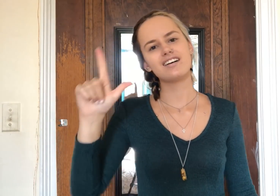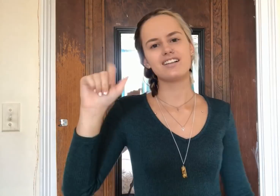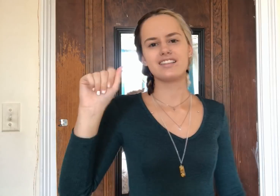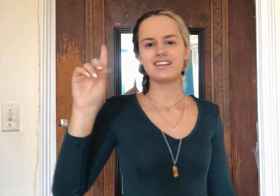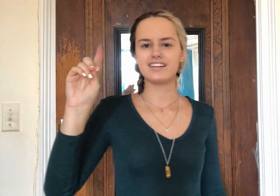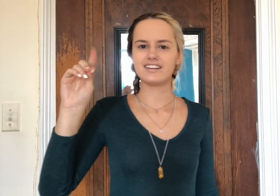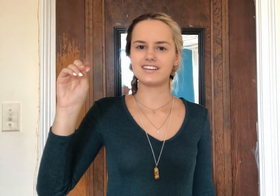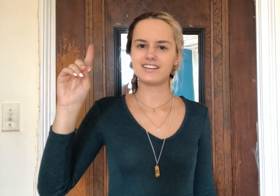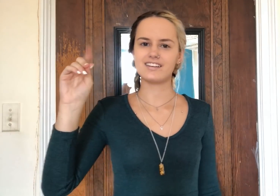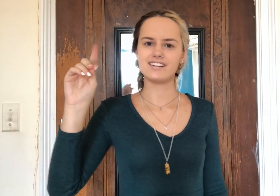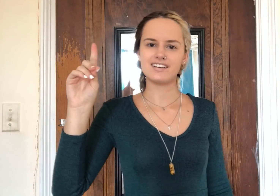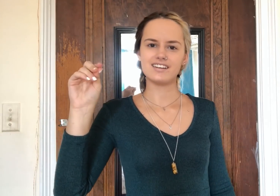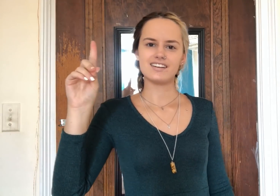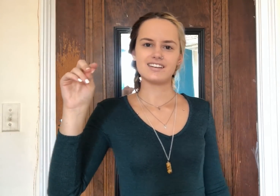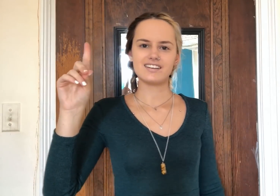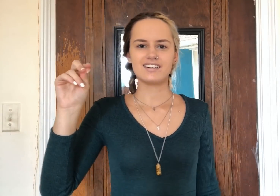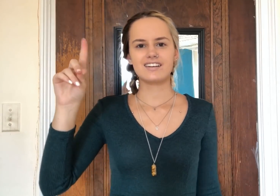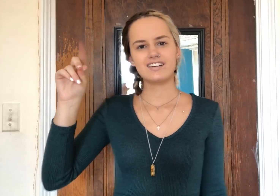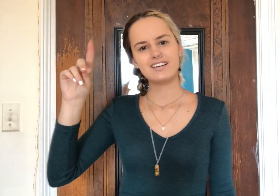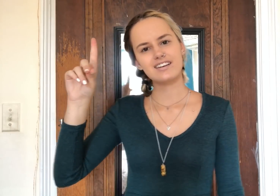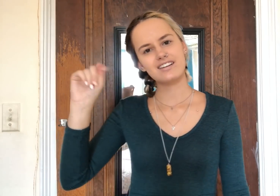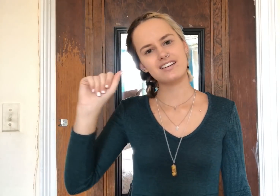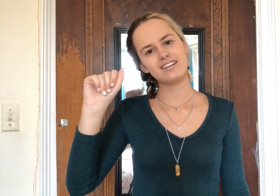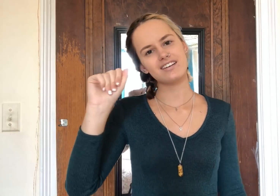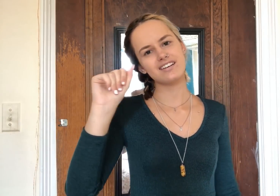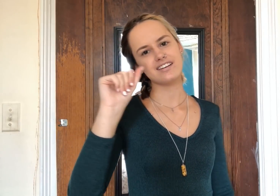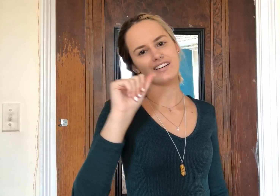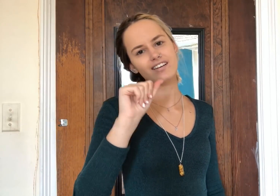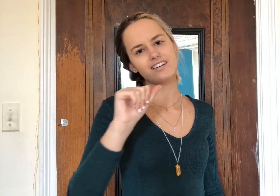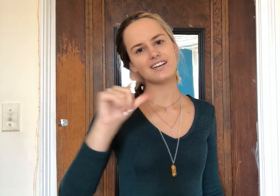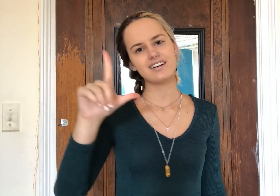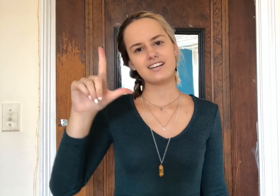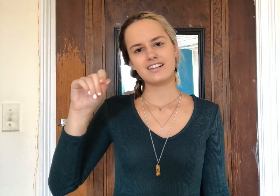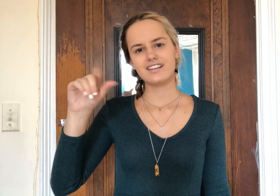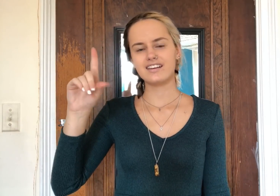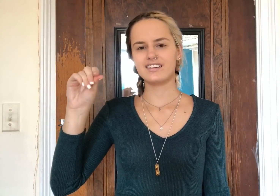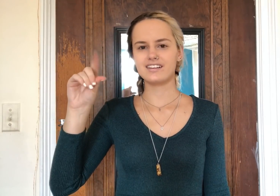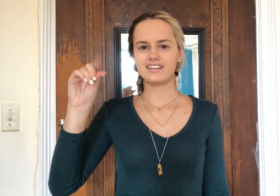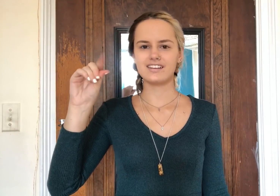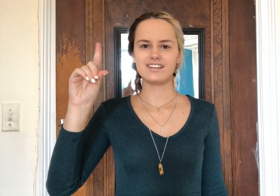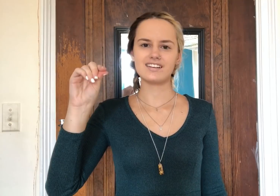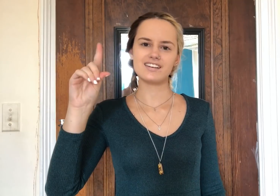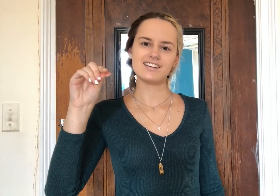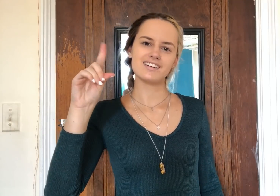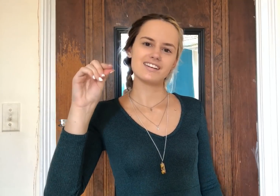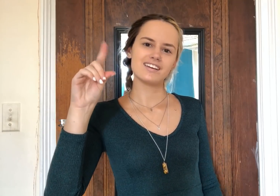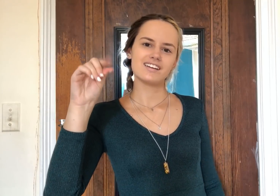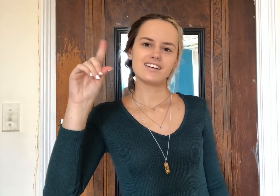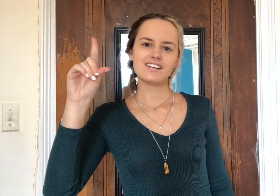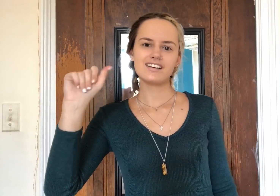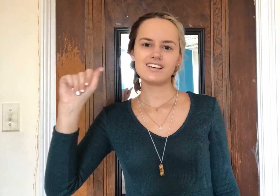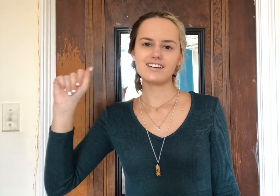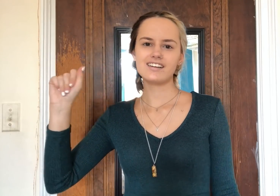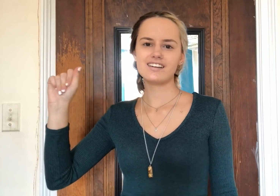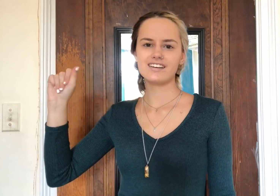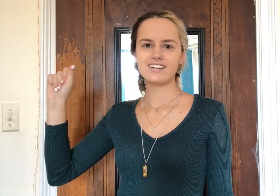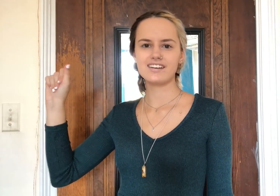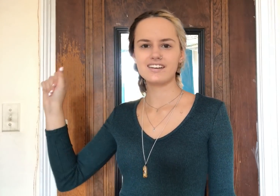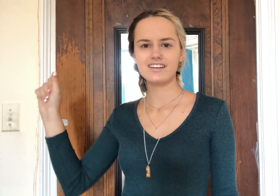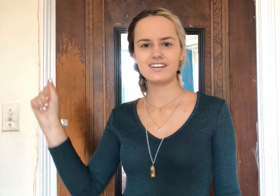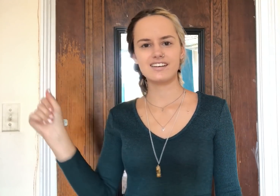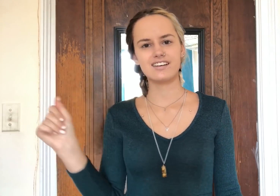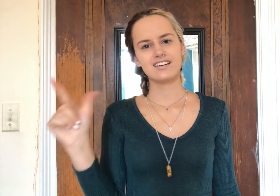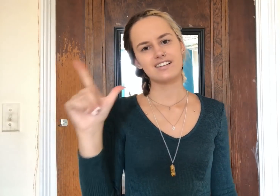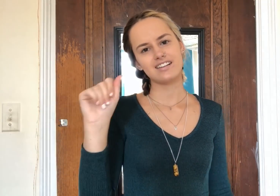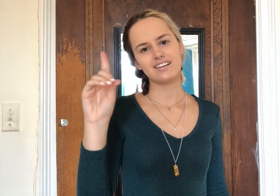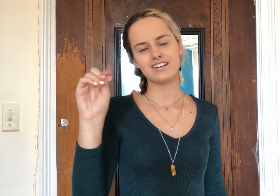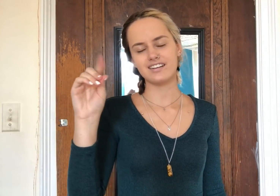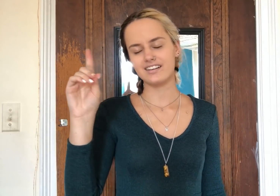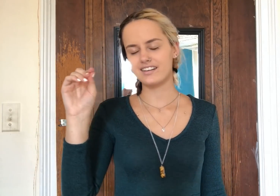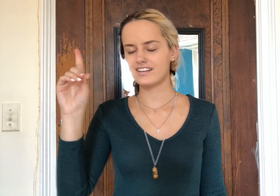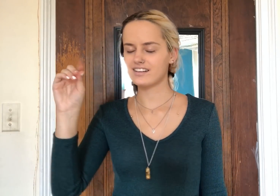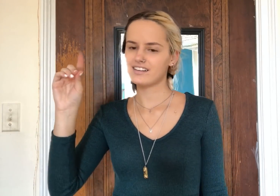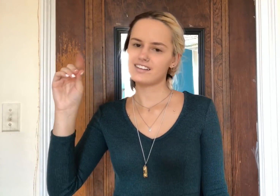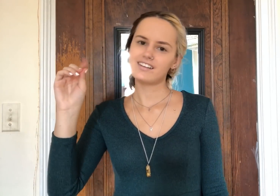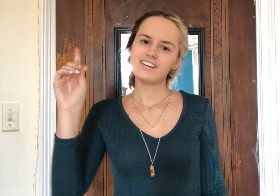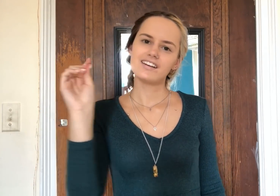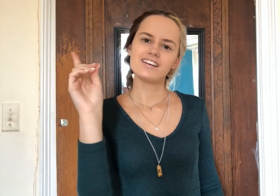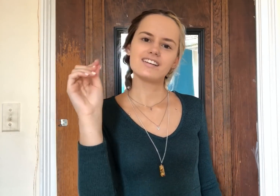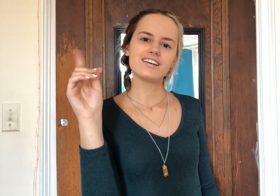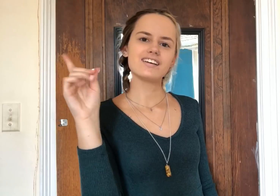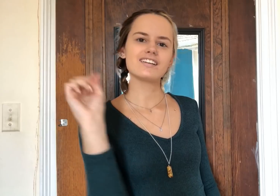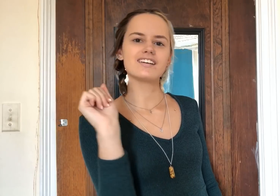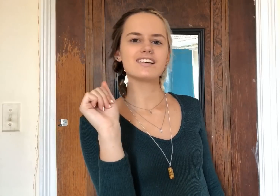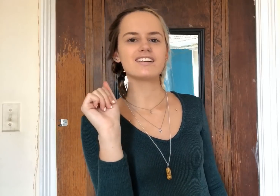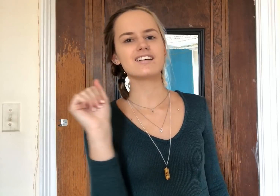la la la la la la la